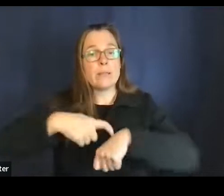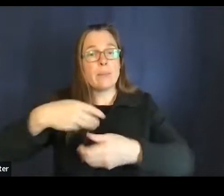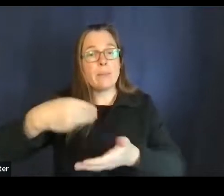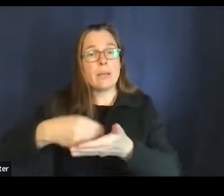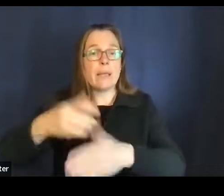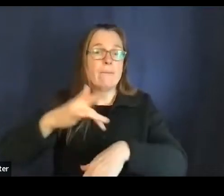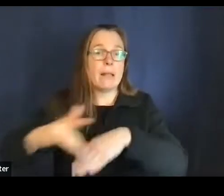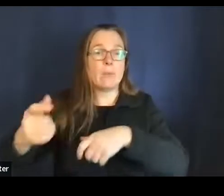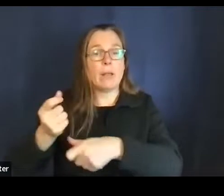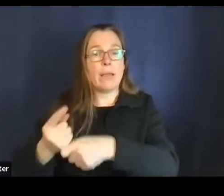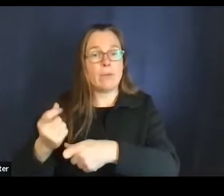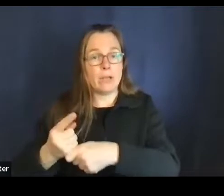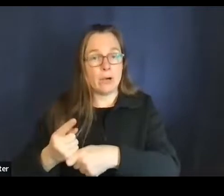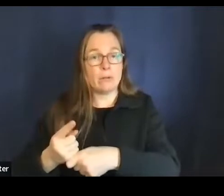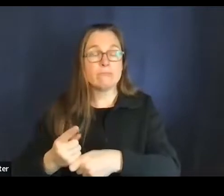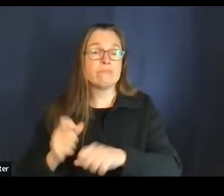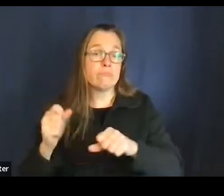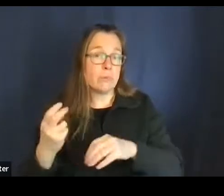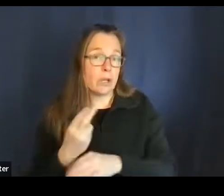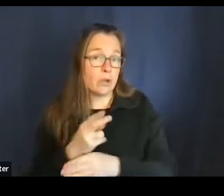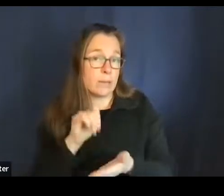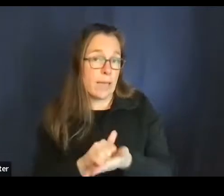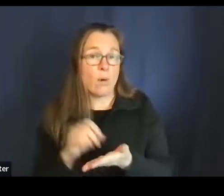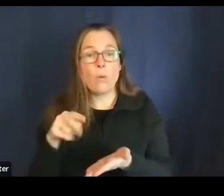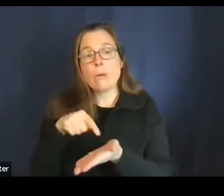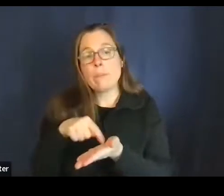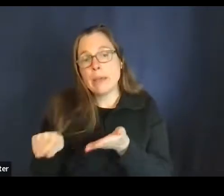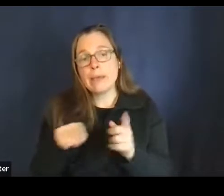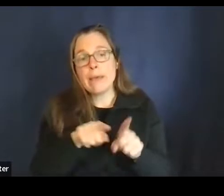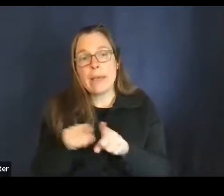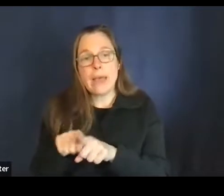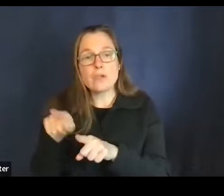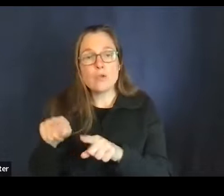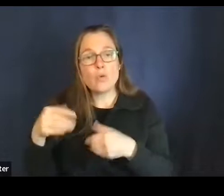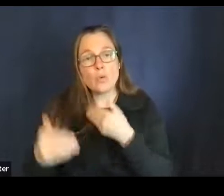So there is the option to do sort of a pay as you go type process over the next few years.